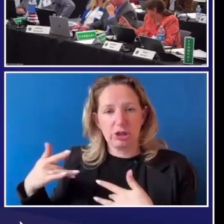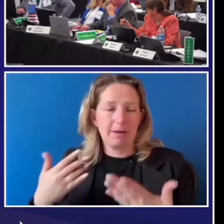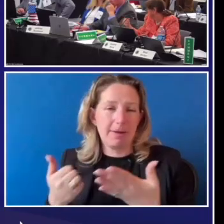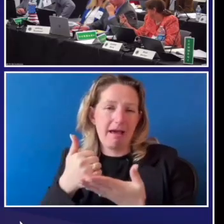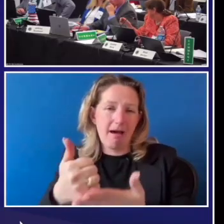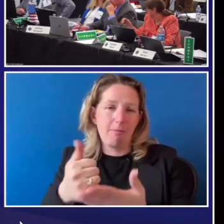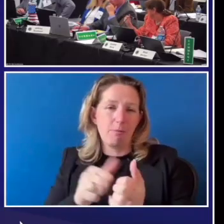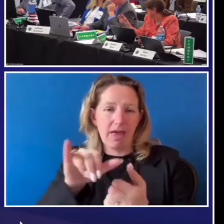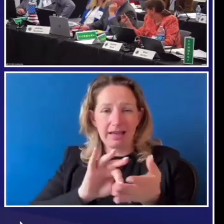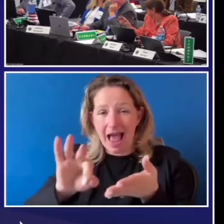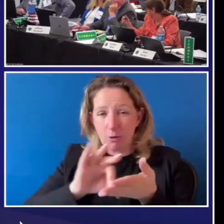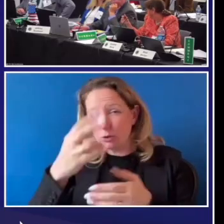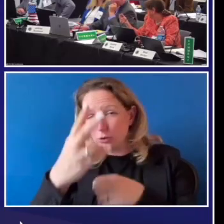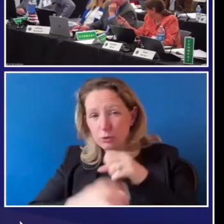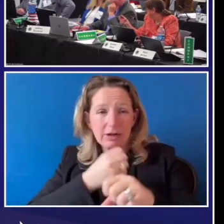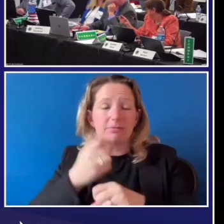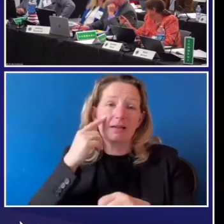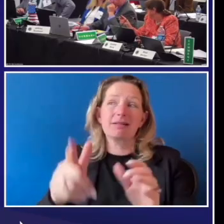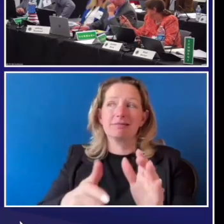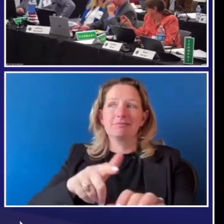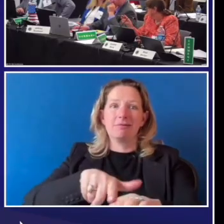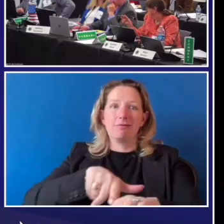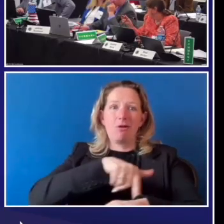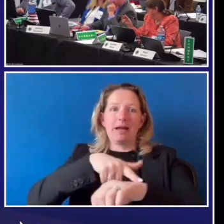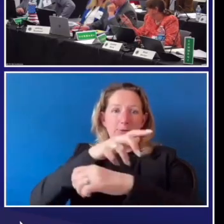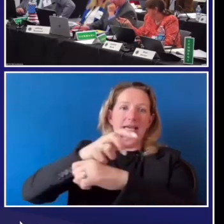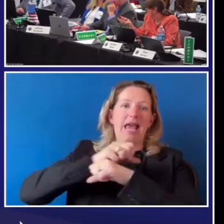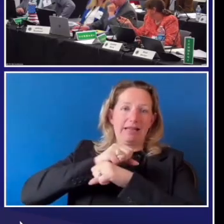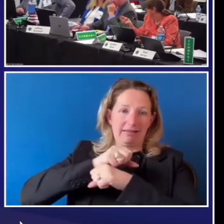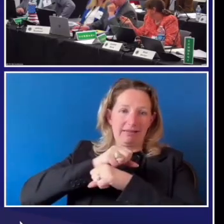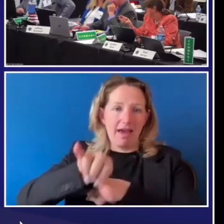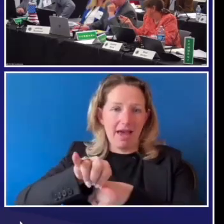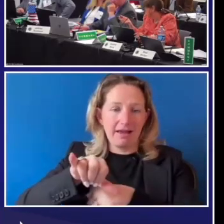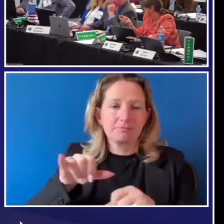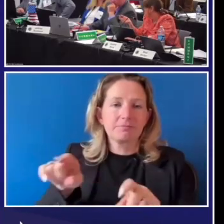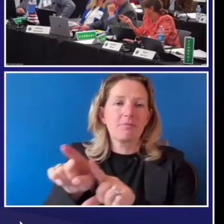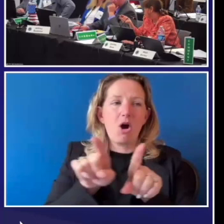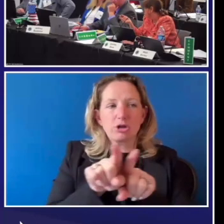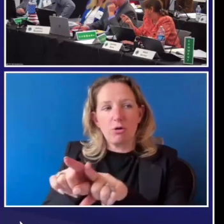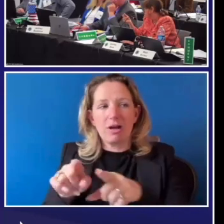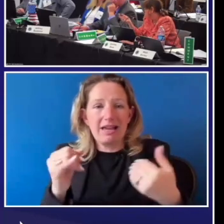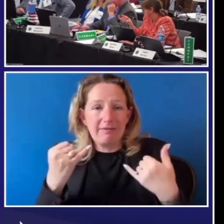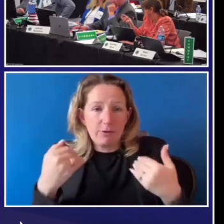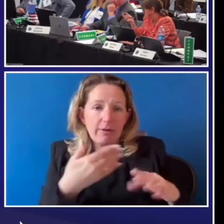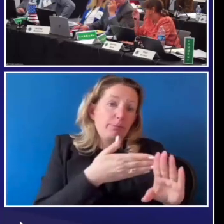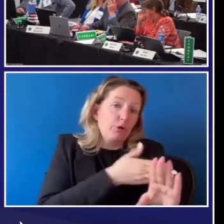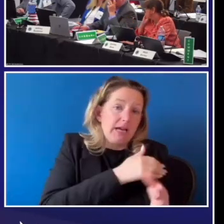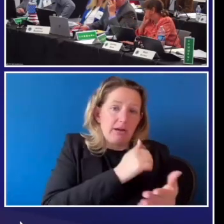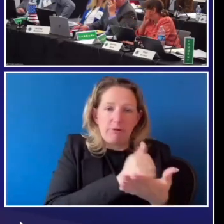take a while to get accreditation, and so adding in pre-accreditation or some process type piece might be helpful.